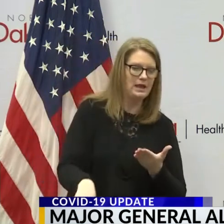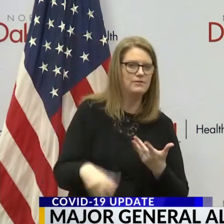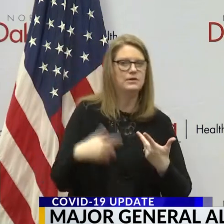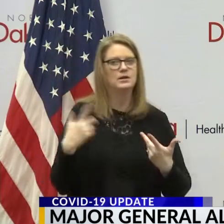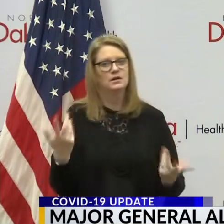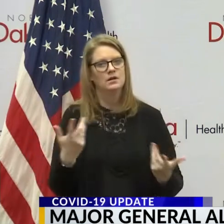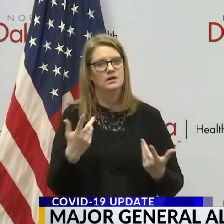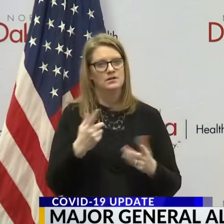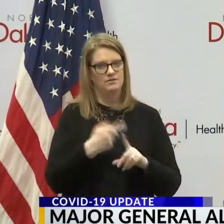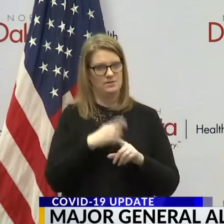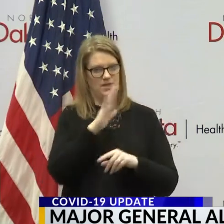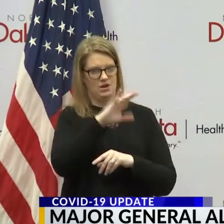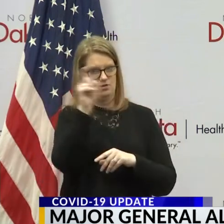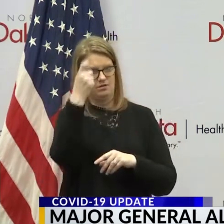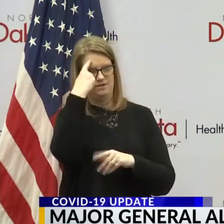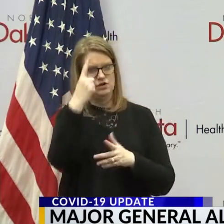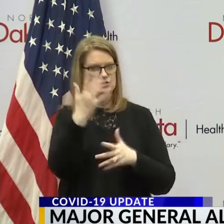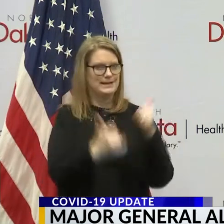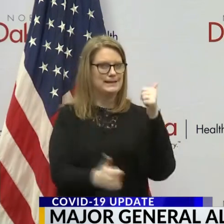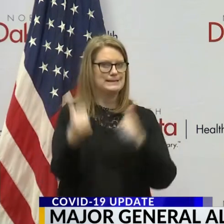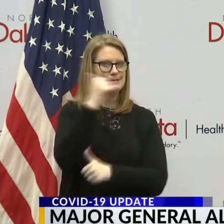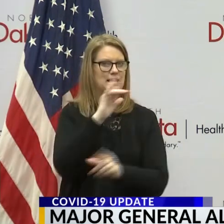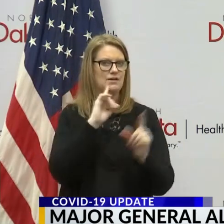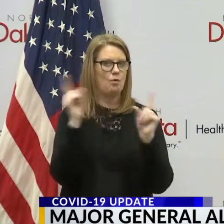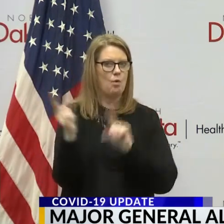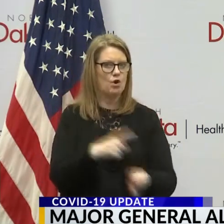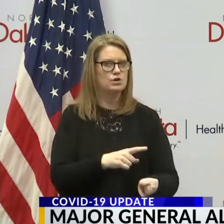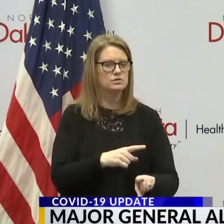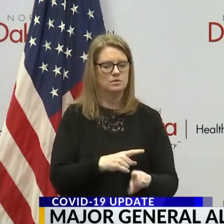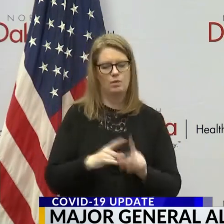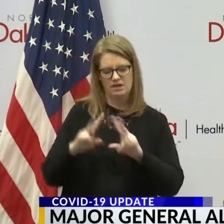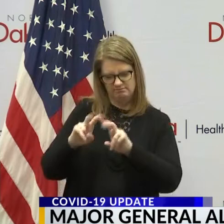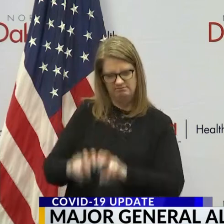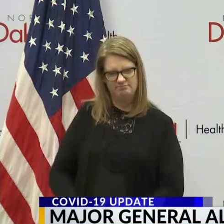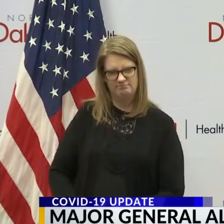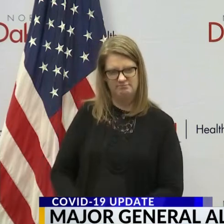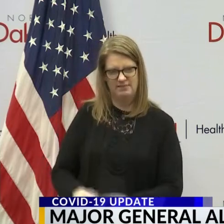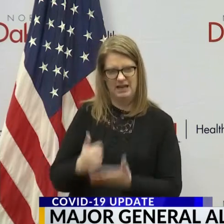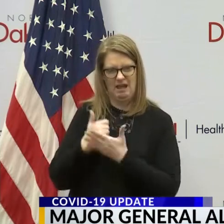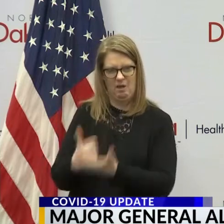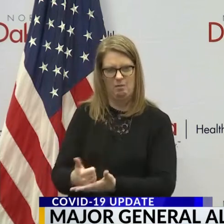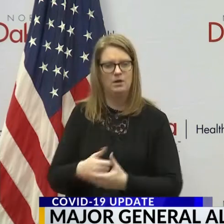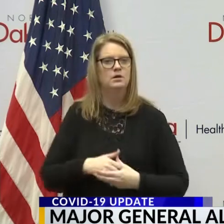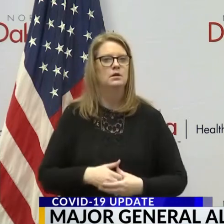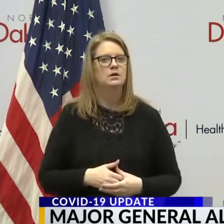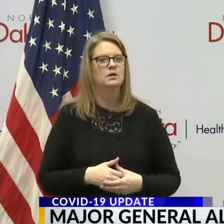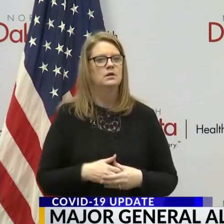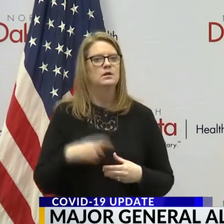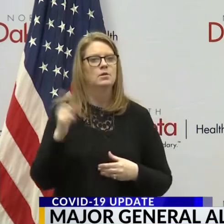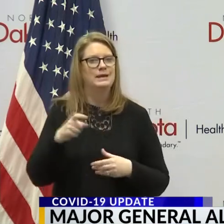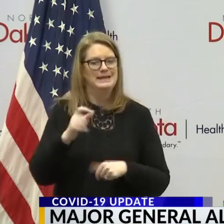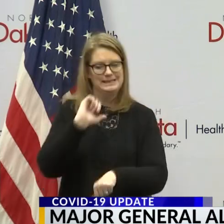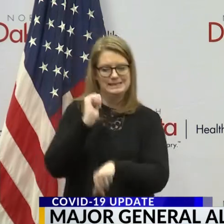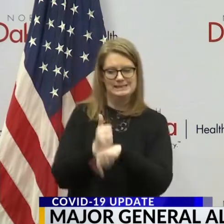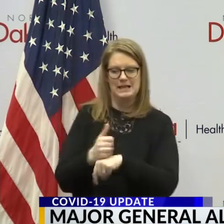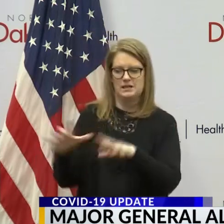YOUR SKILL SET IF LICENSES NEED TO BE RENEWED OR SOMETHING NEEDS TO BE WAIVED, I'M SURE ONE OF THE GOVERNORS EXECUTIVE